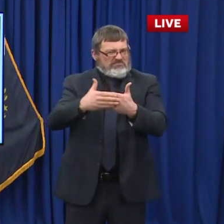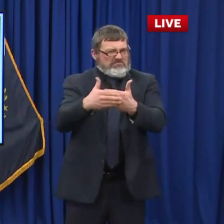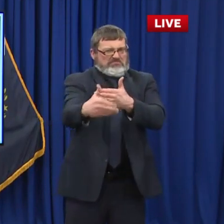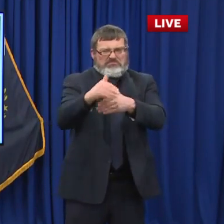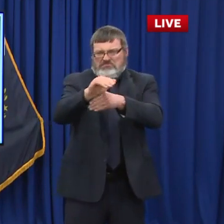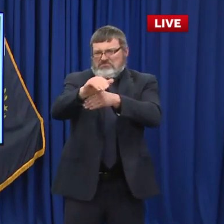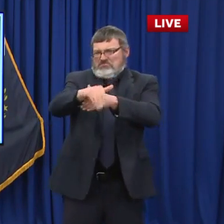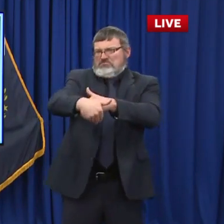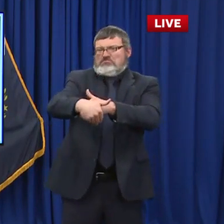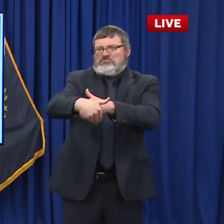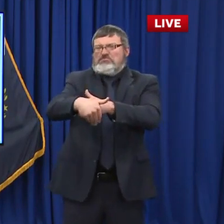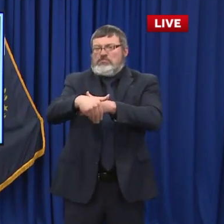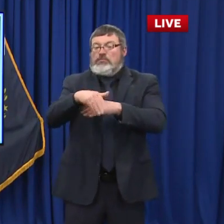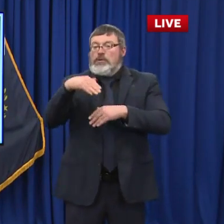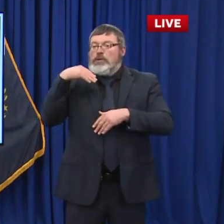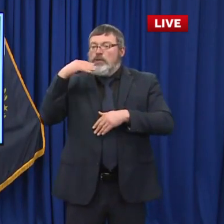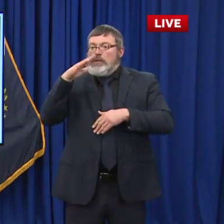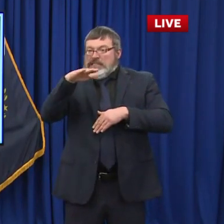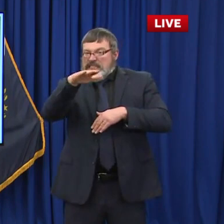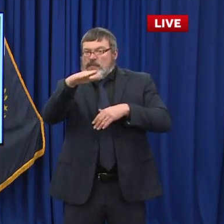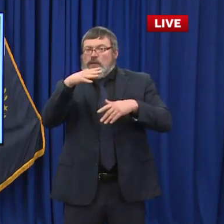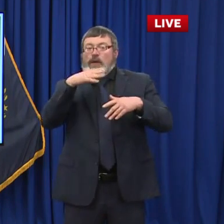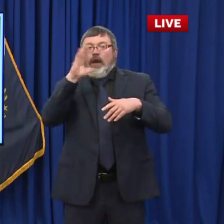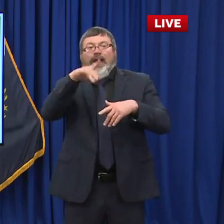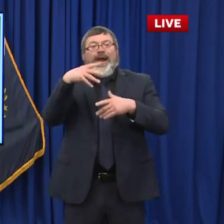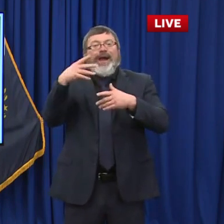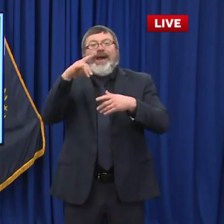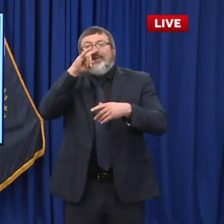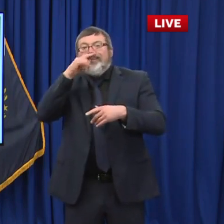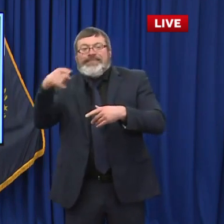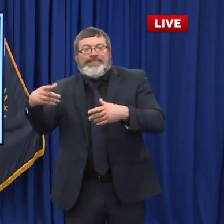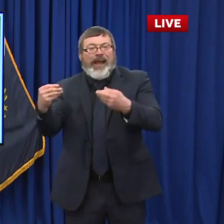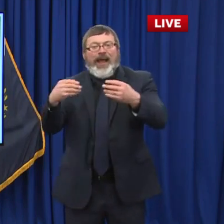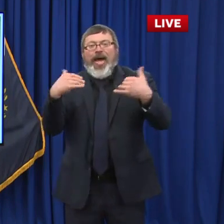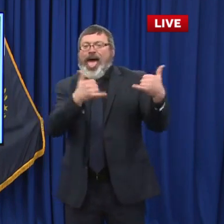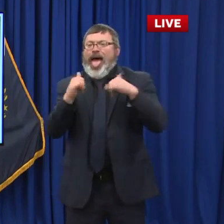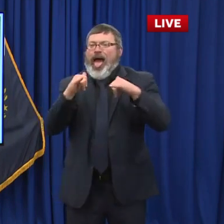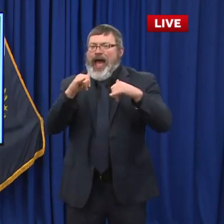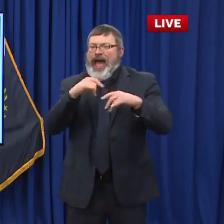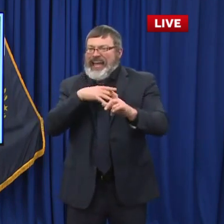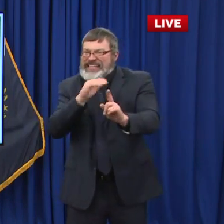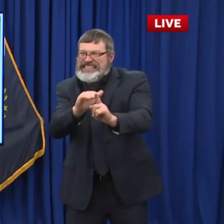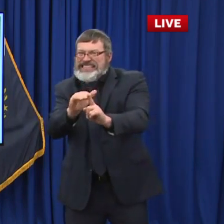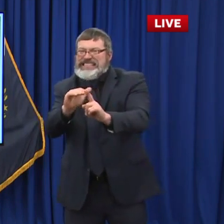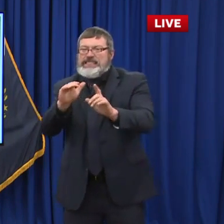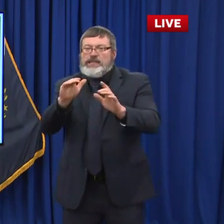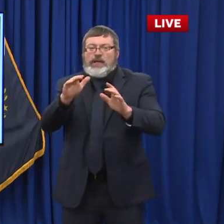THEY WILL BE CLEANING UP AS THE STORM HEADS OUT SO BE CAREFUL WITH THAT.